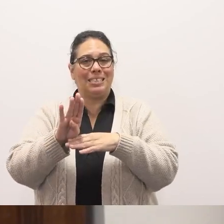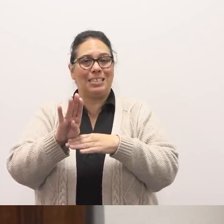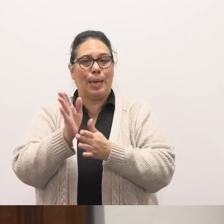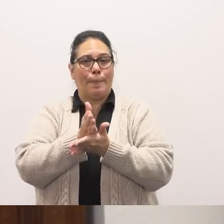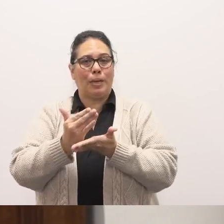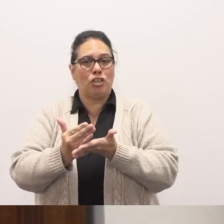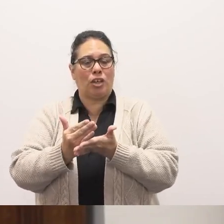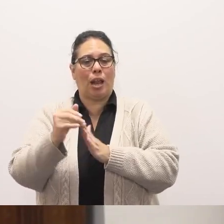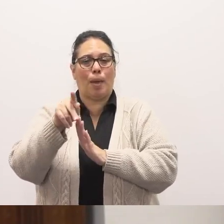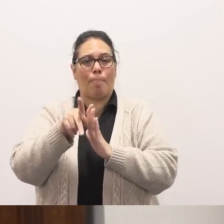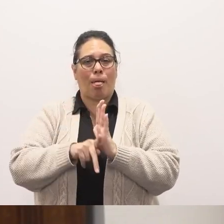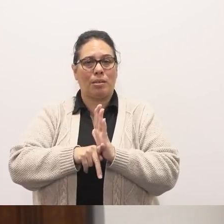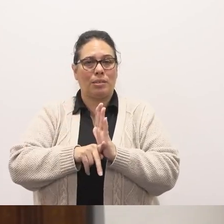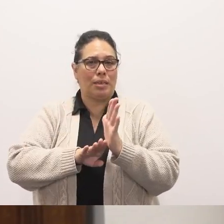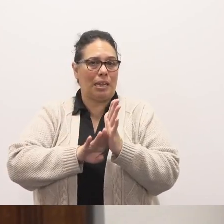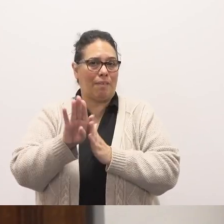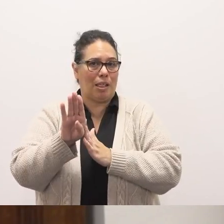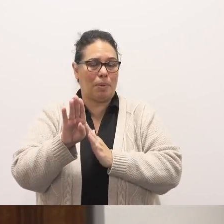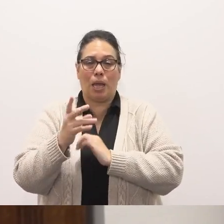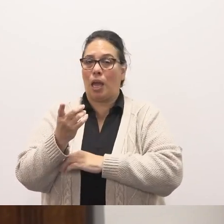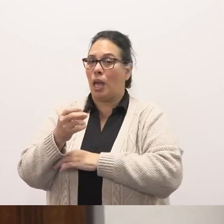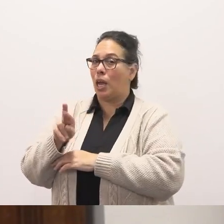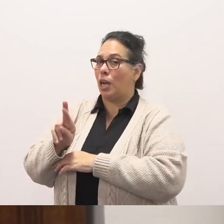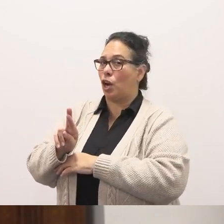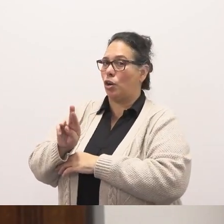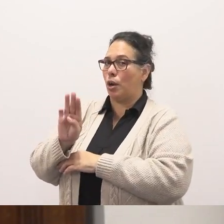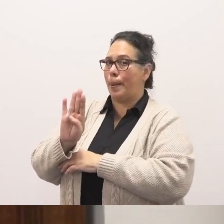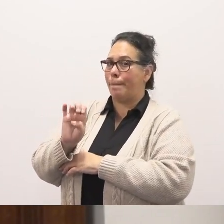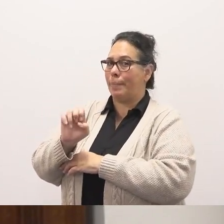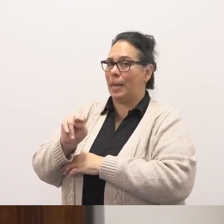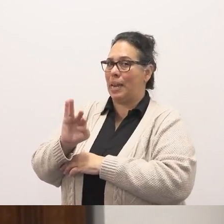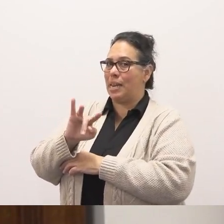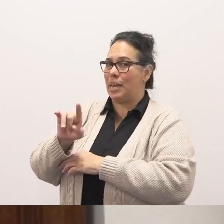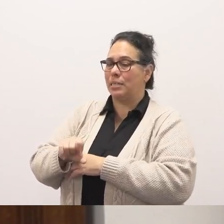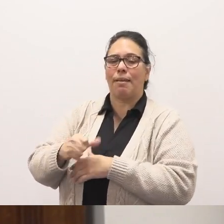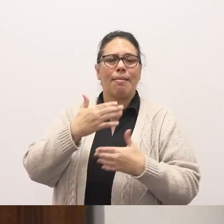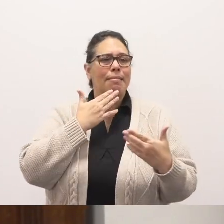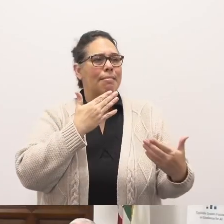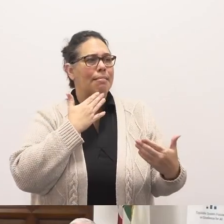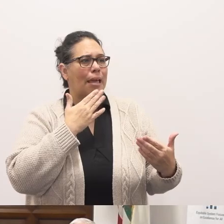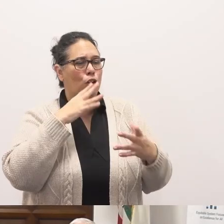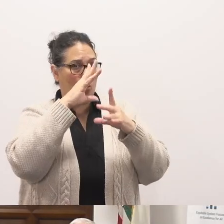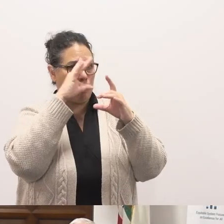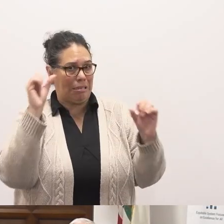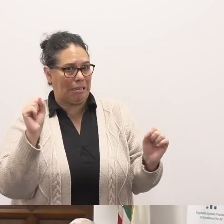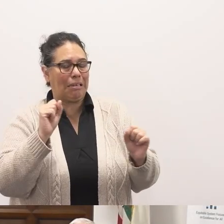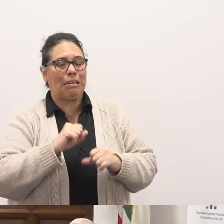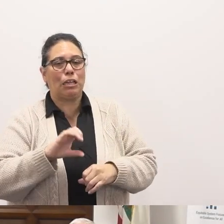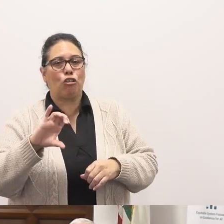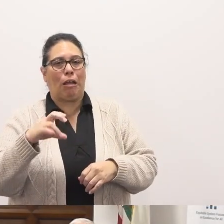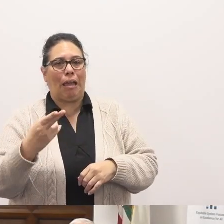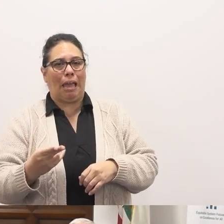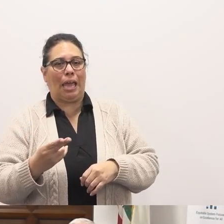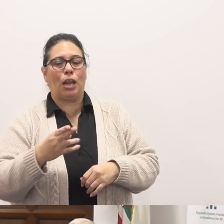Dr. Benitez. Thanks, President Craighead. So our Board will have four new policies to review